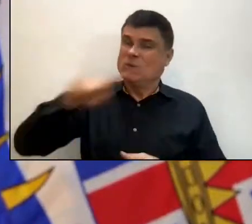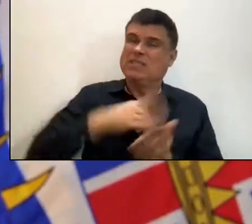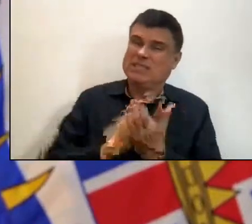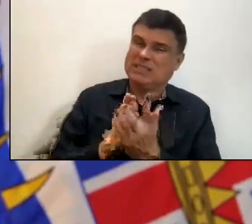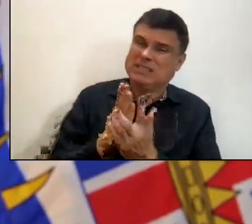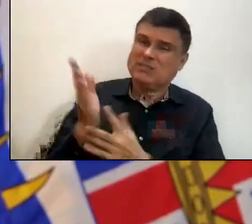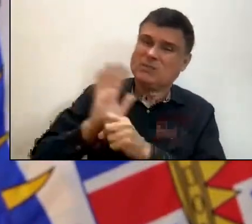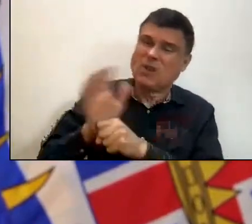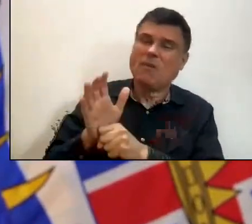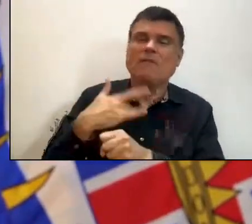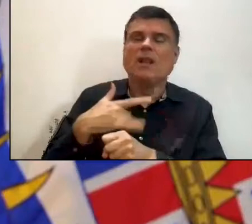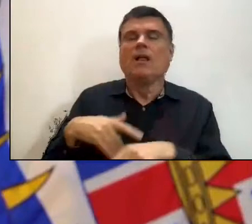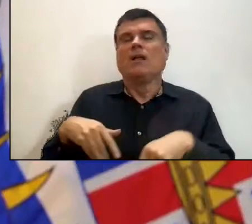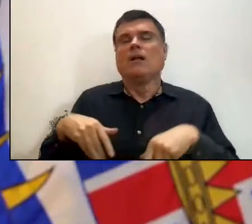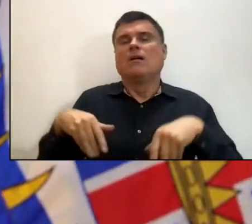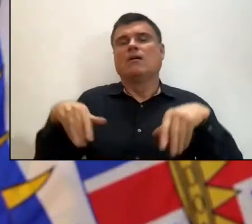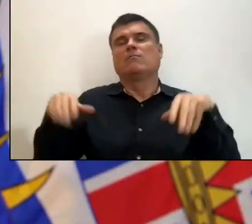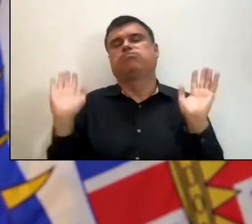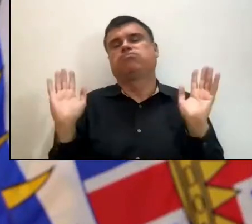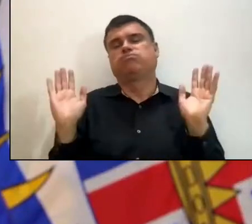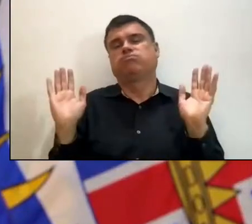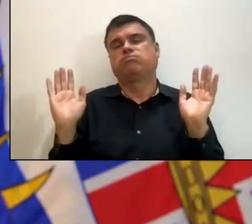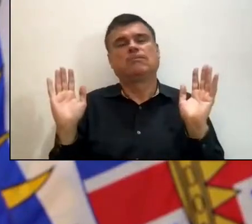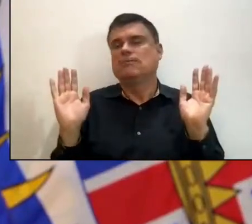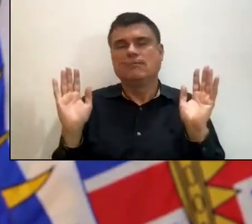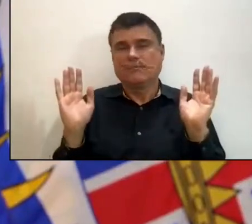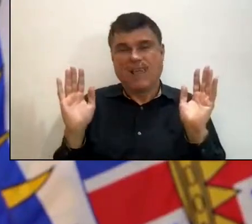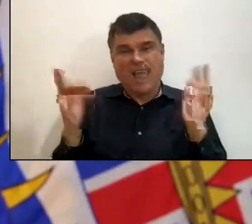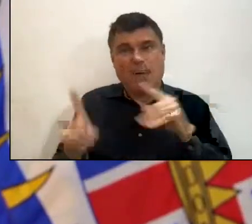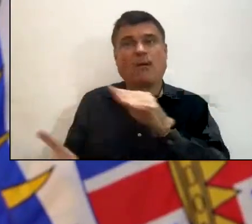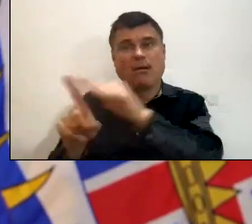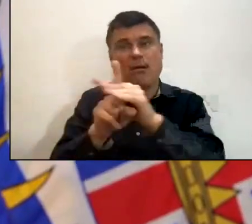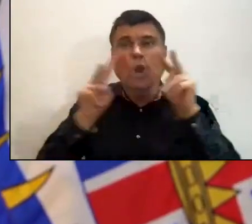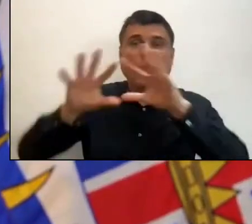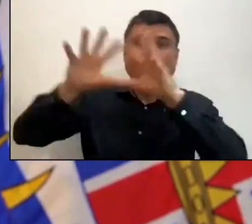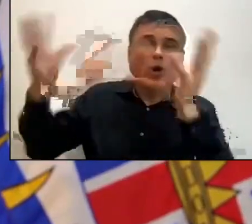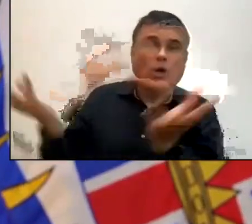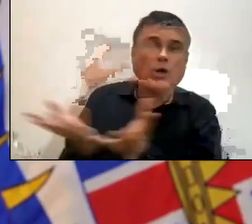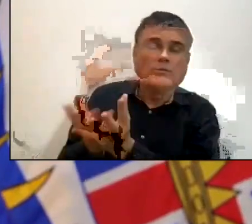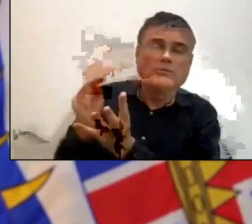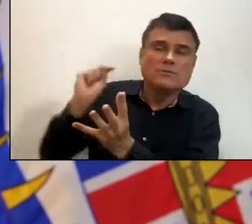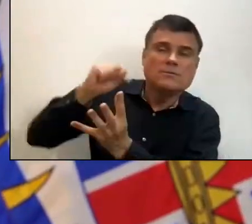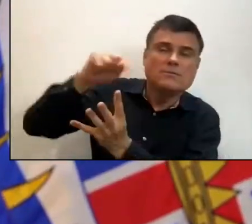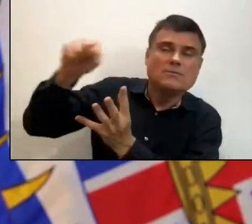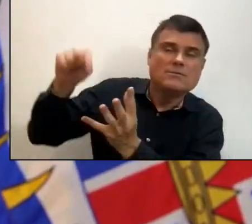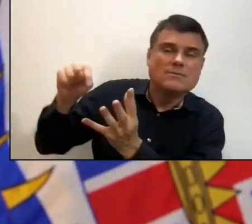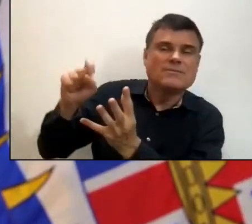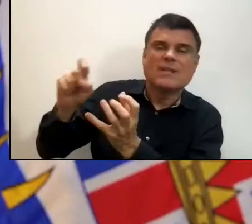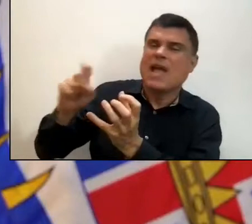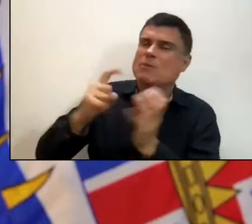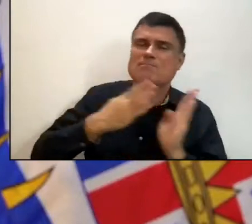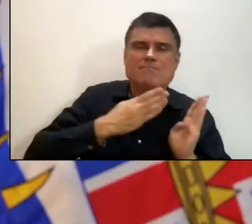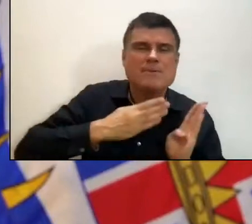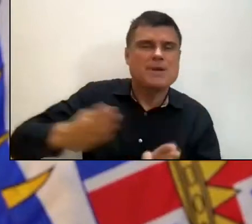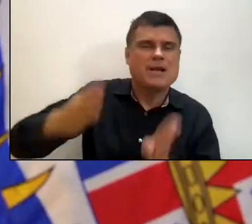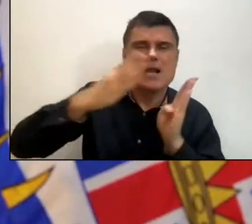mmunit is just tooreat.